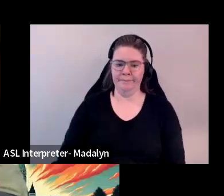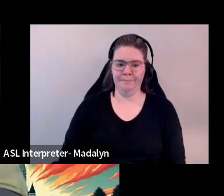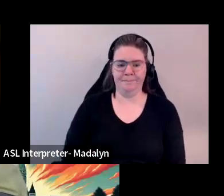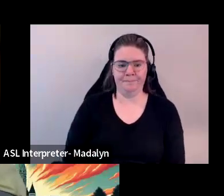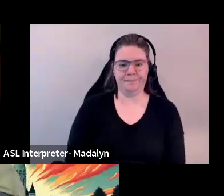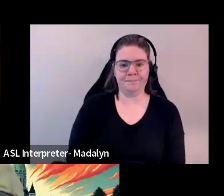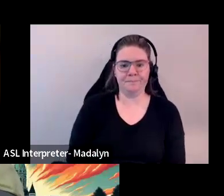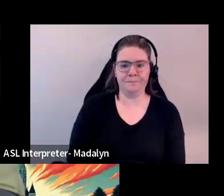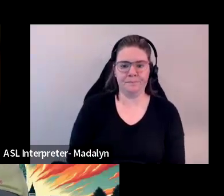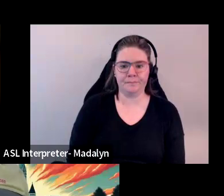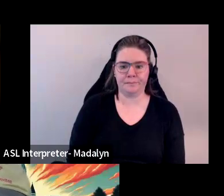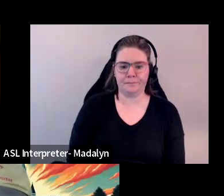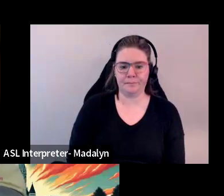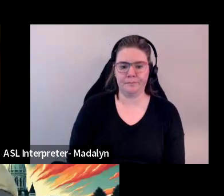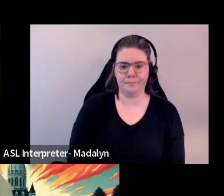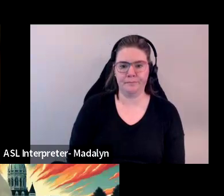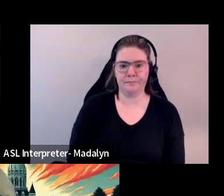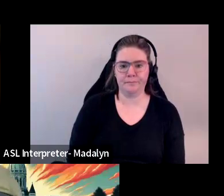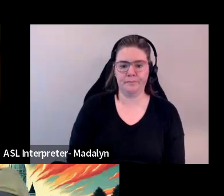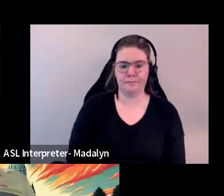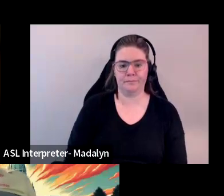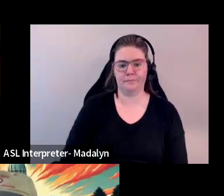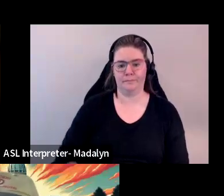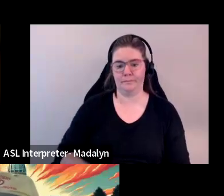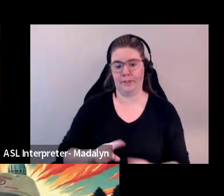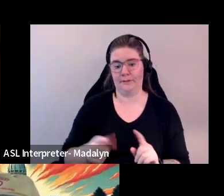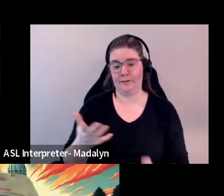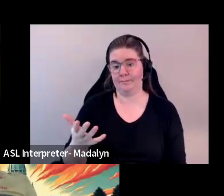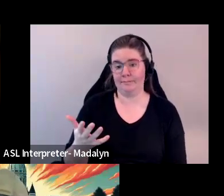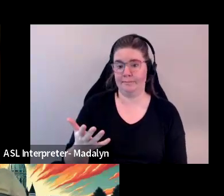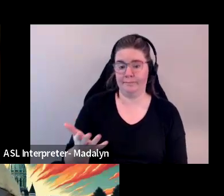Tom Olin: because this is different. And I don't know. Yeah, I mean, it's it's it's it's